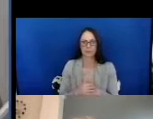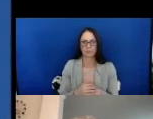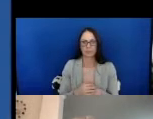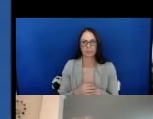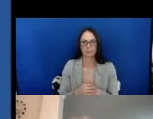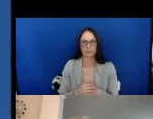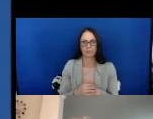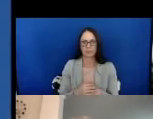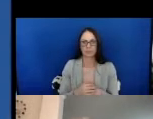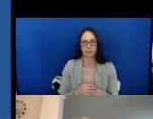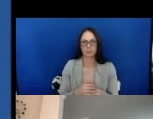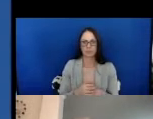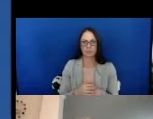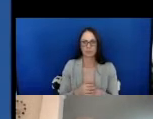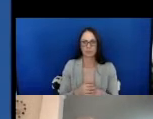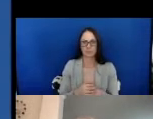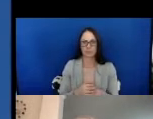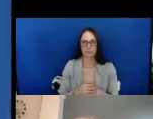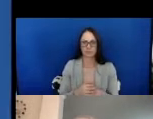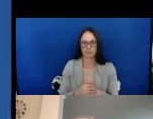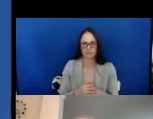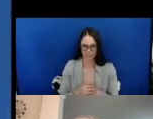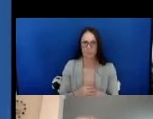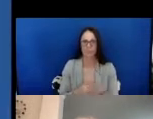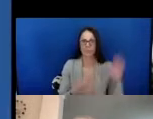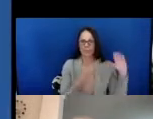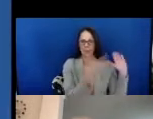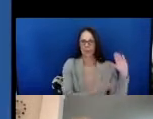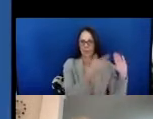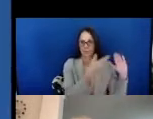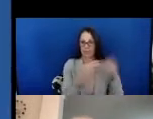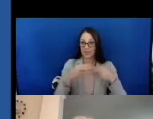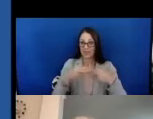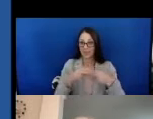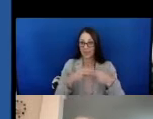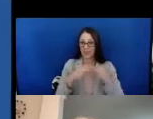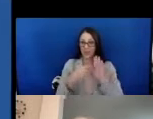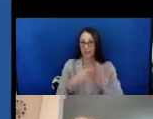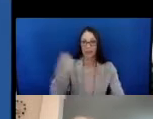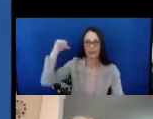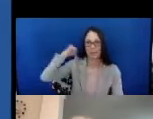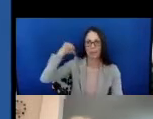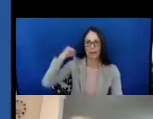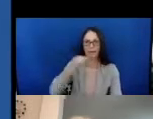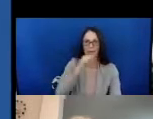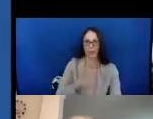15:56:43 this slide shows the back of a woman who uses a wheelchair.